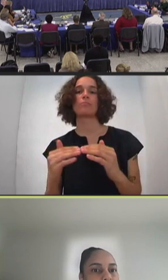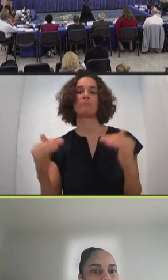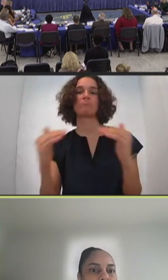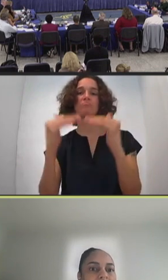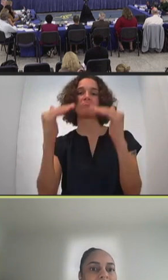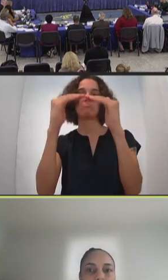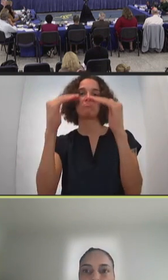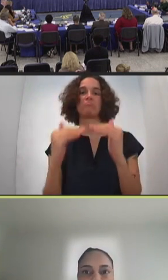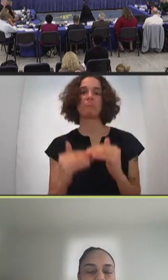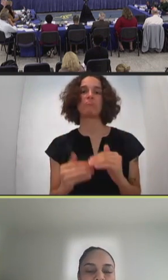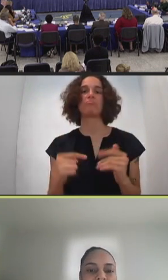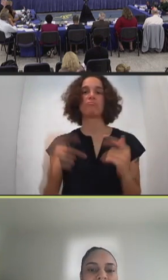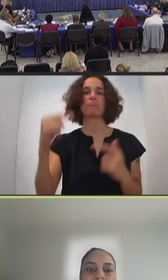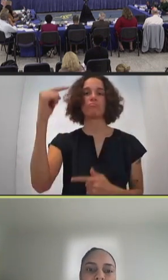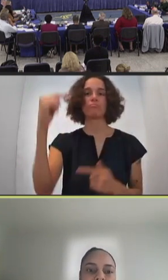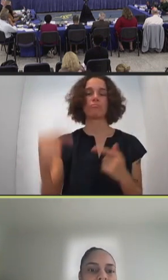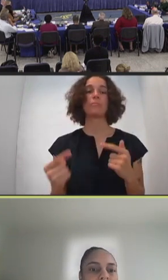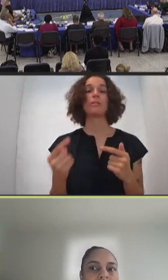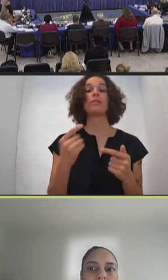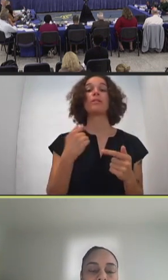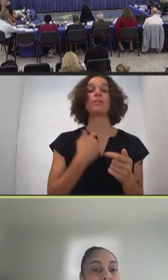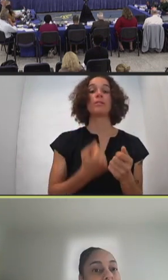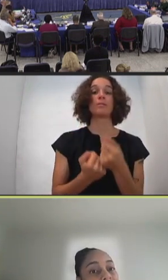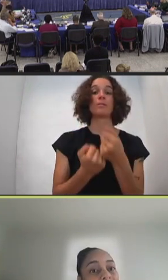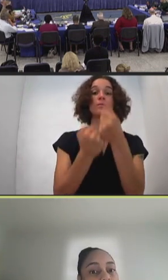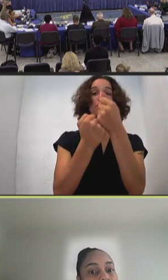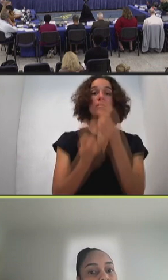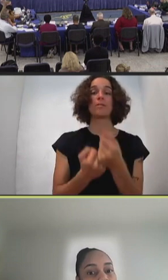campaign and we're supporting them are that they're sharing campaign